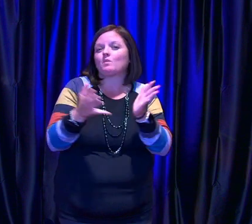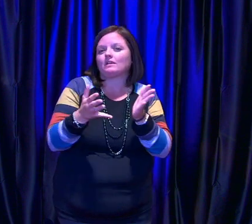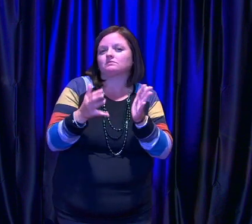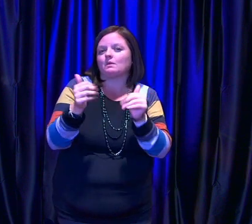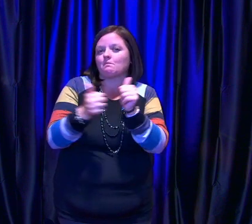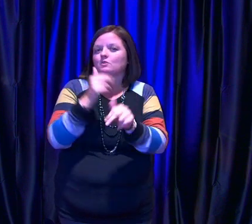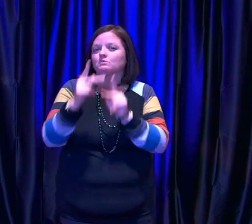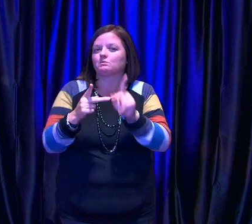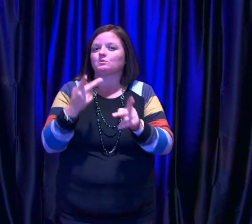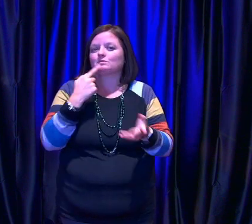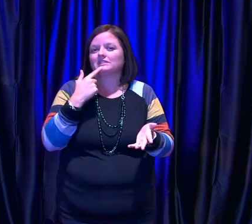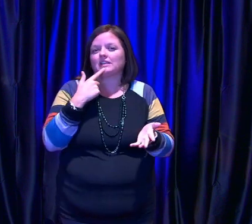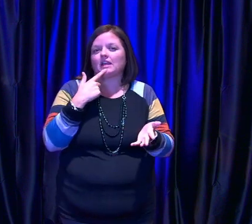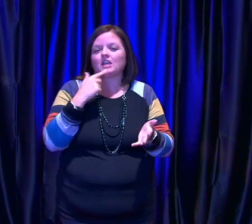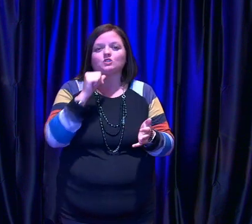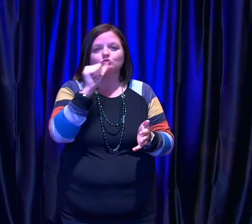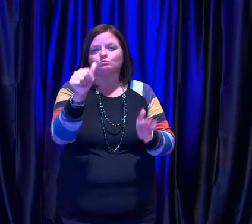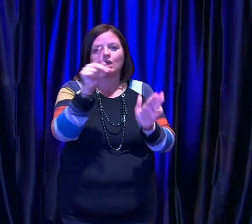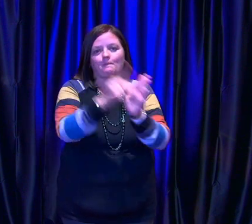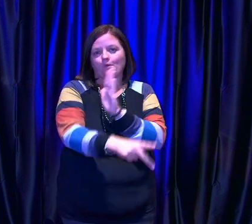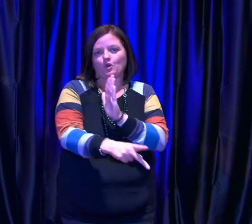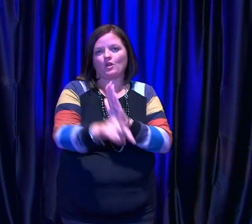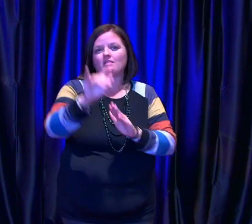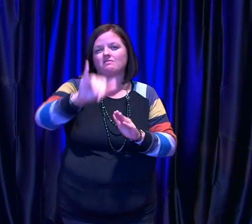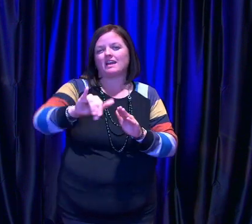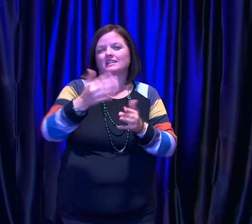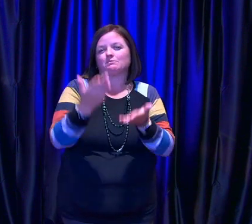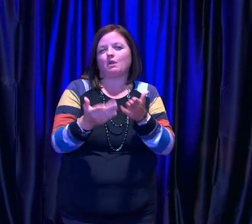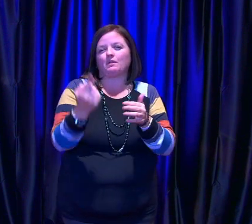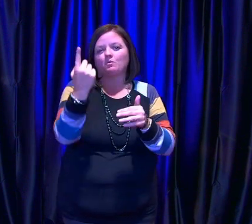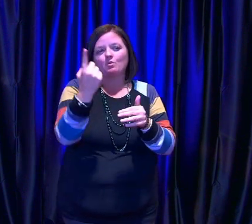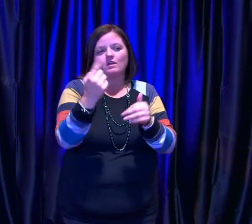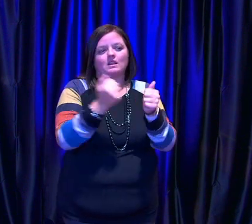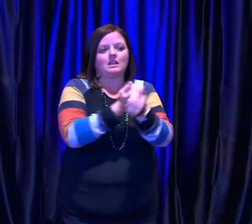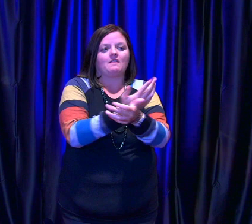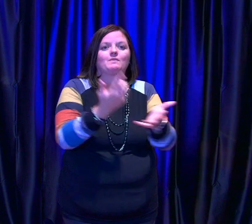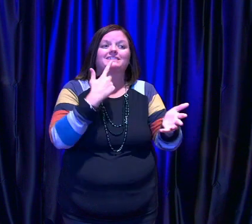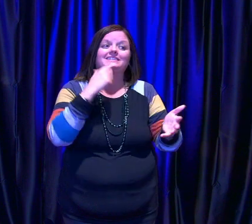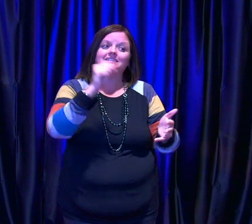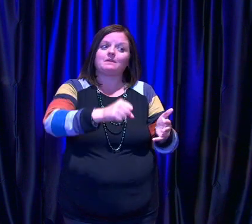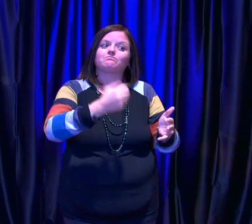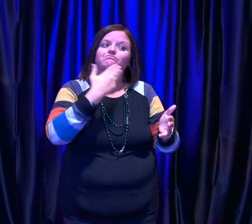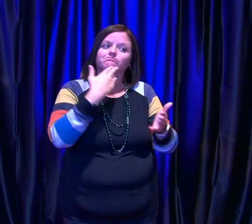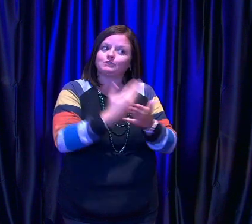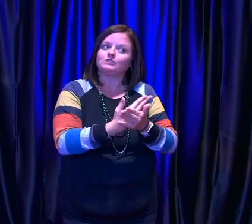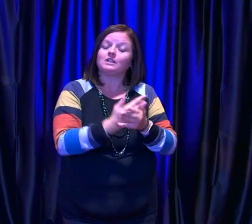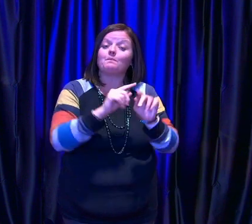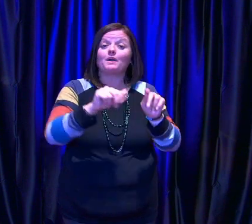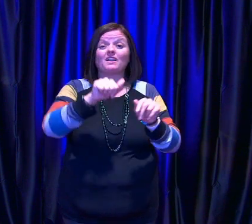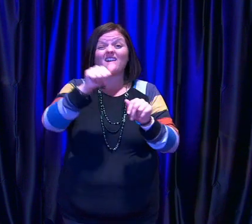do not murder that that's probably the one that everybody goes yep that's still good but some of the other ones they'd be